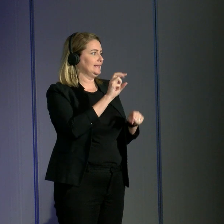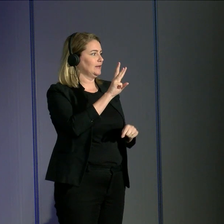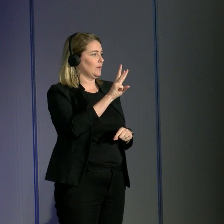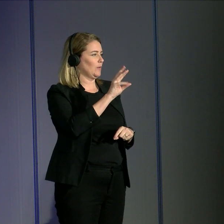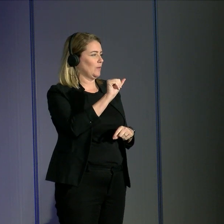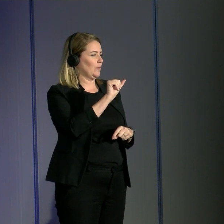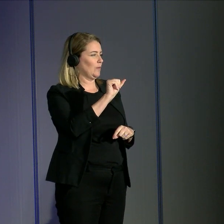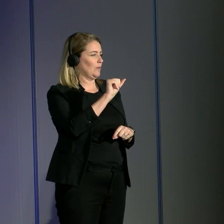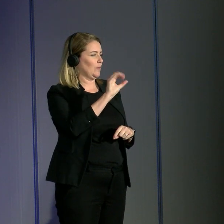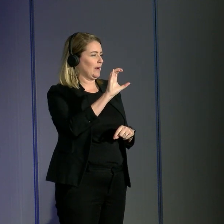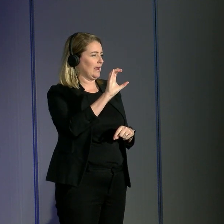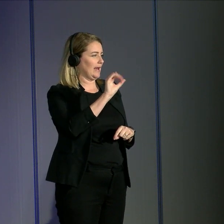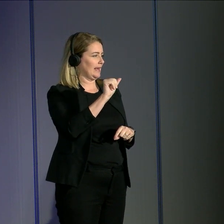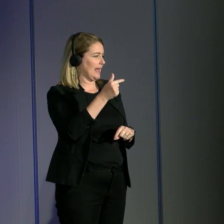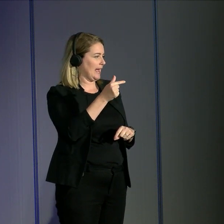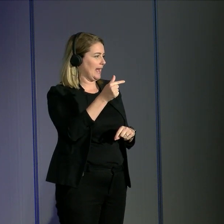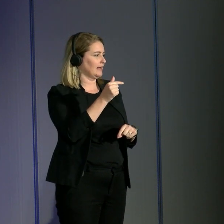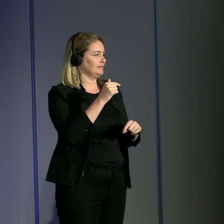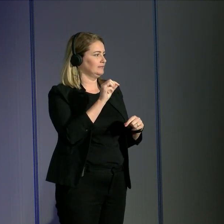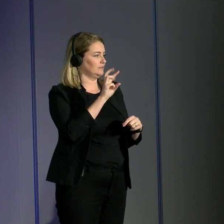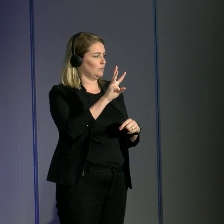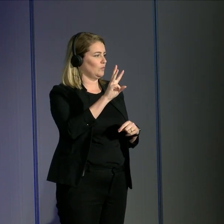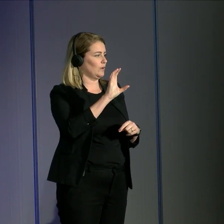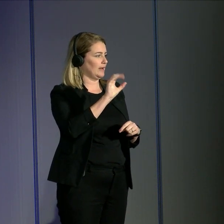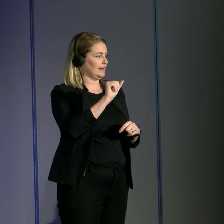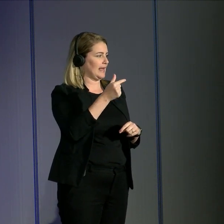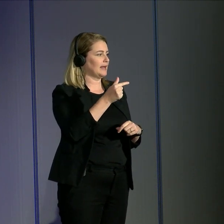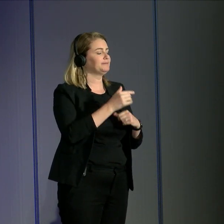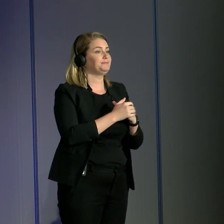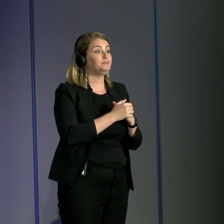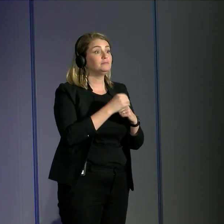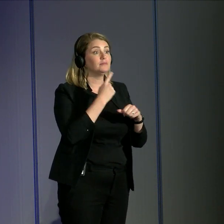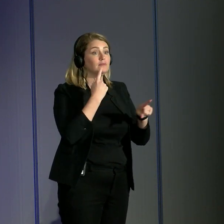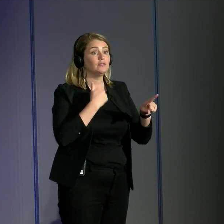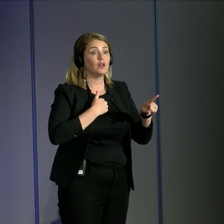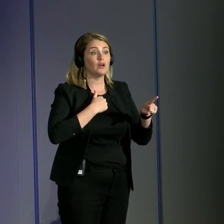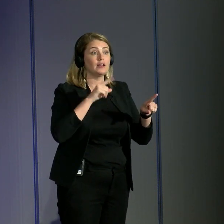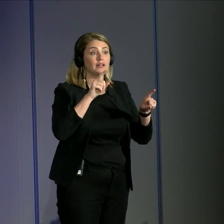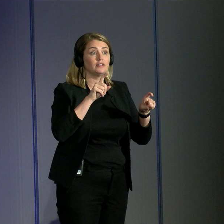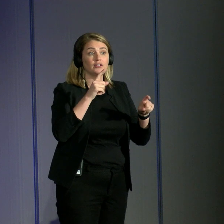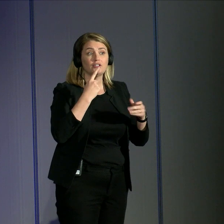Sorry, question? [Away from mic] are.